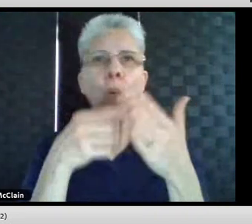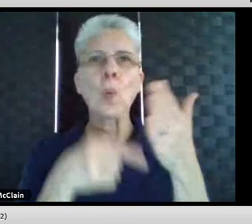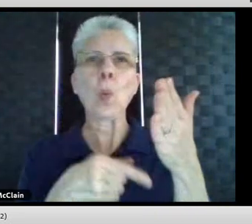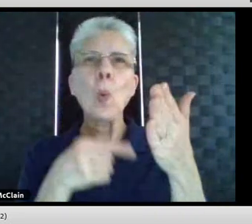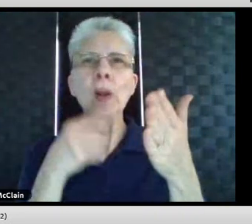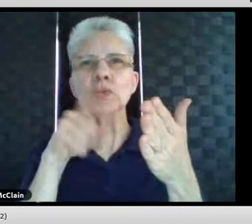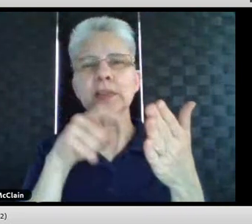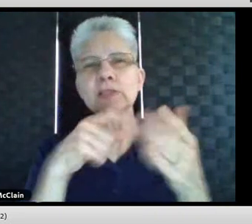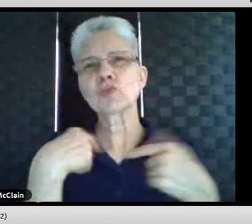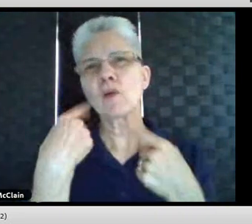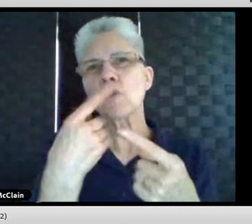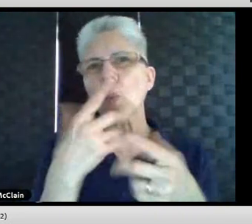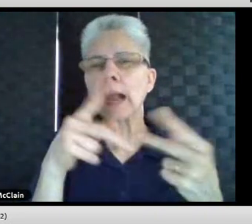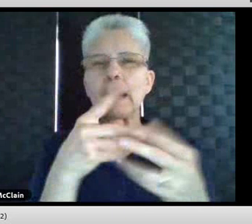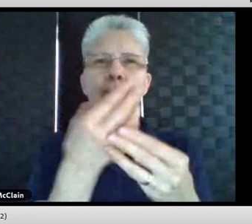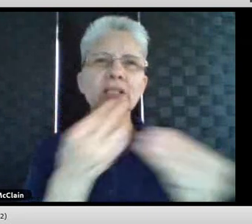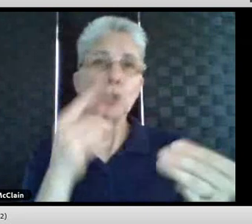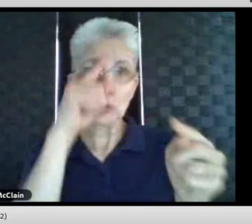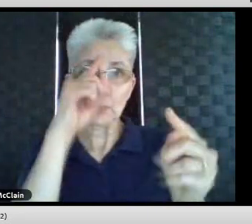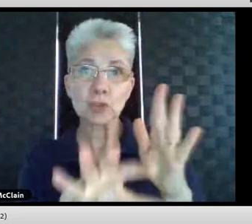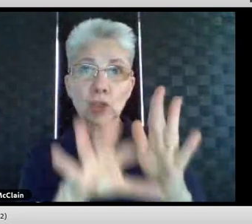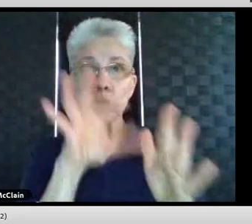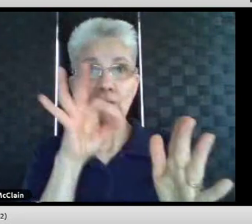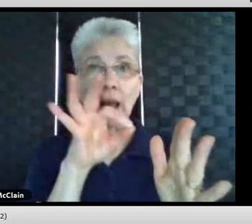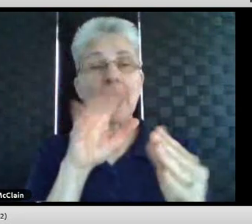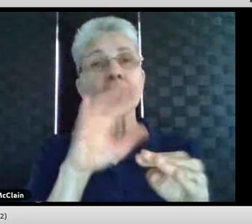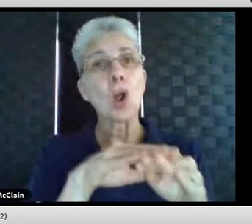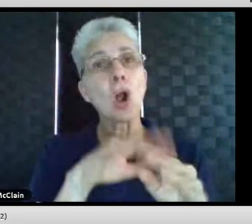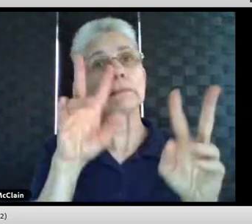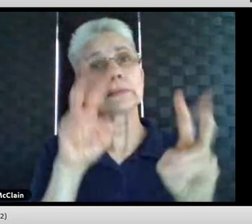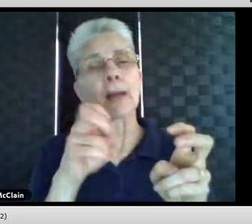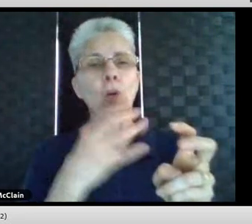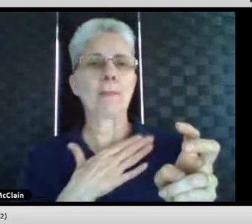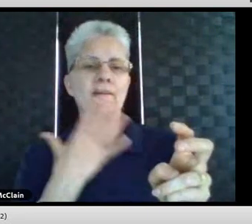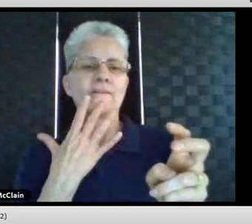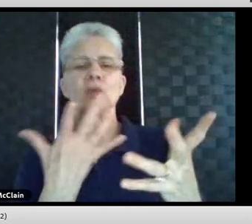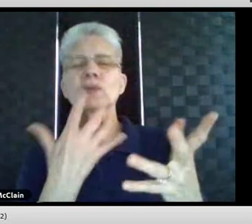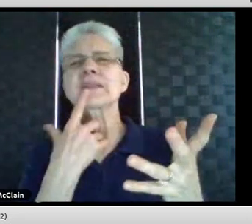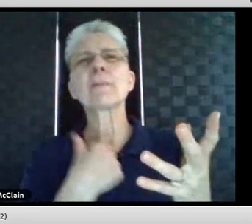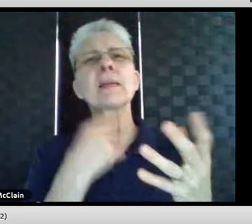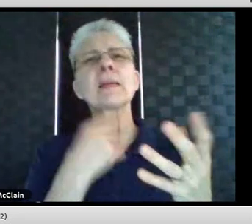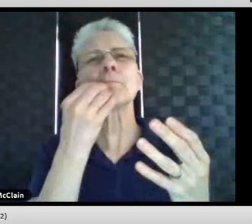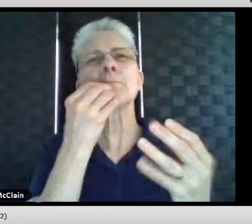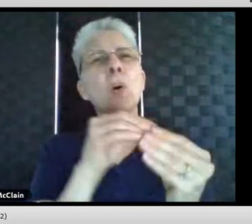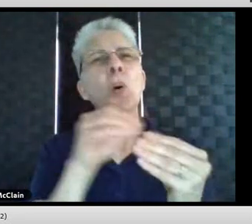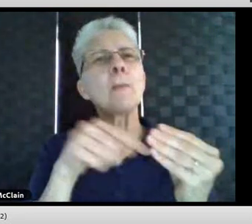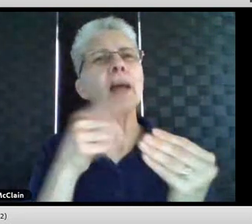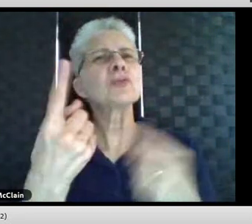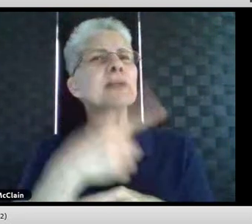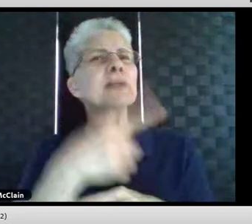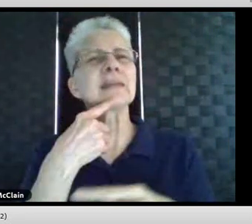What kind of material do you expect to find on this topic?" or my favorite, "Well, tell me more about your day," I mean, "Tell me more about that."